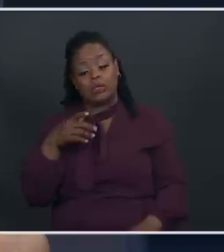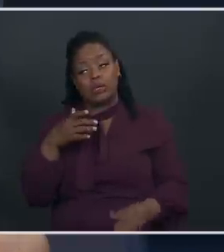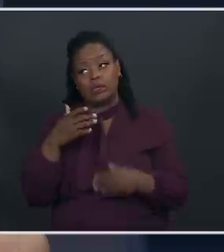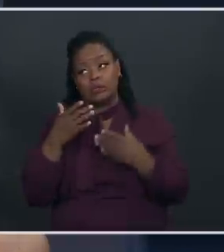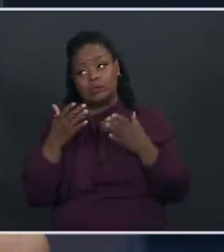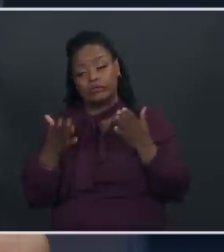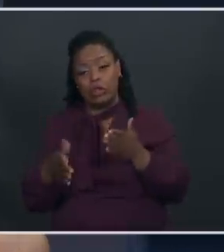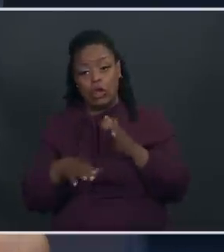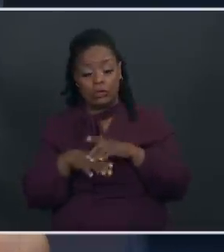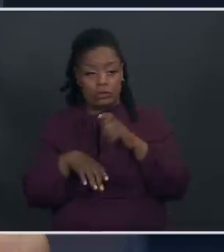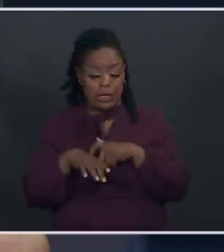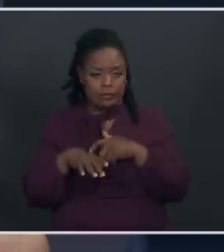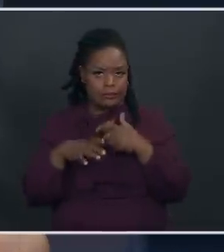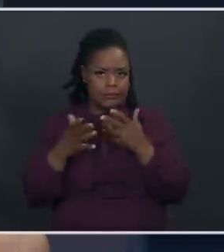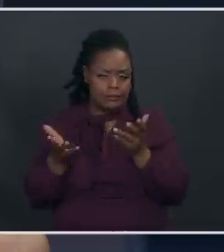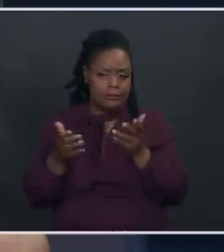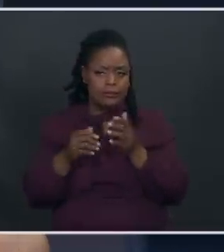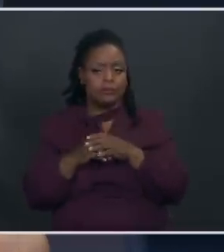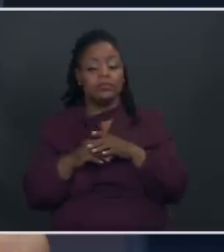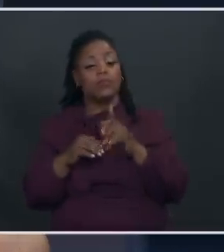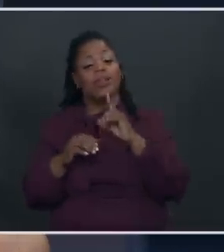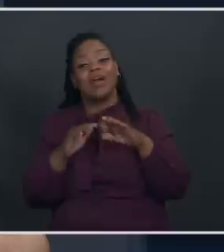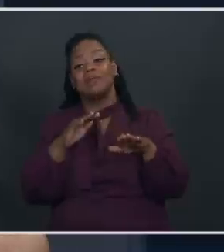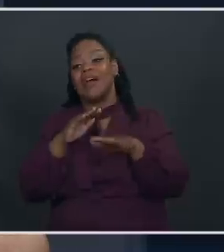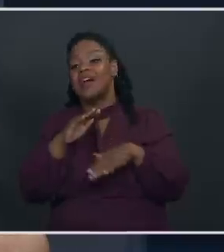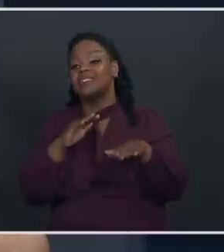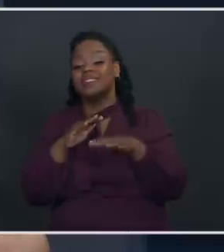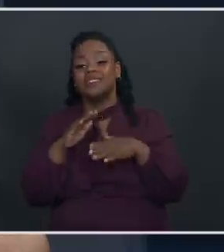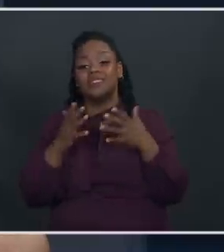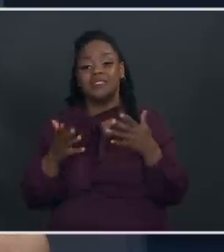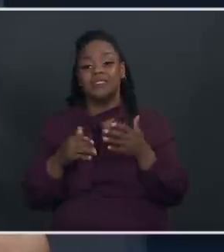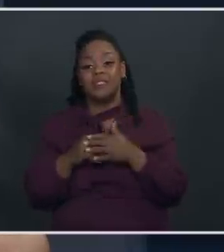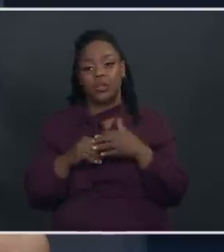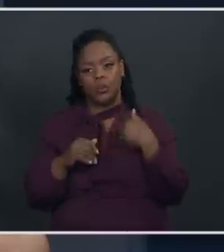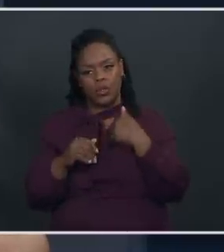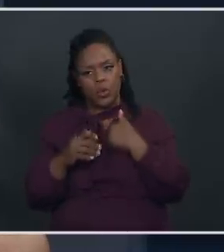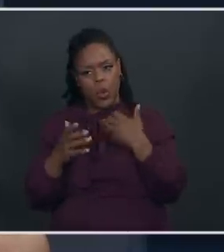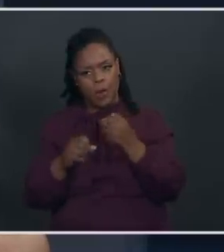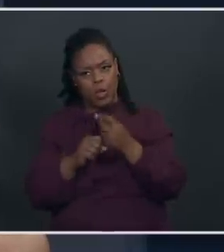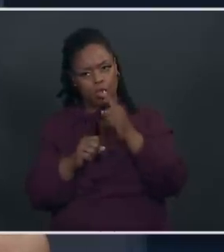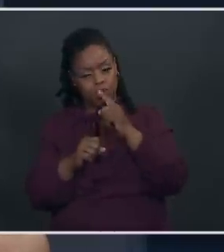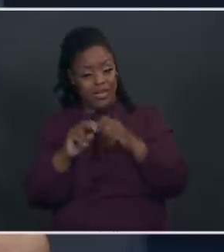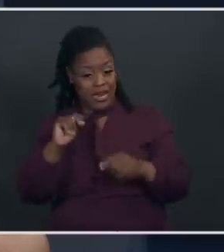So, basically, we want to make sure that the NDC is something that can be announced